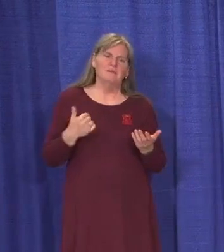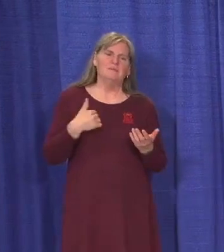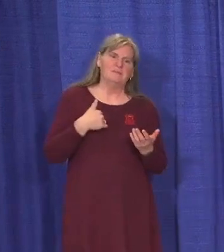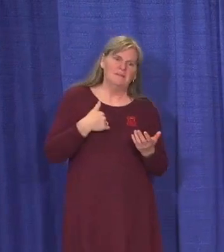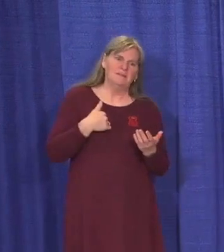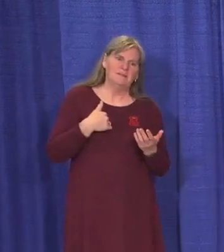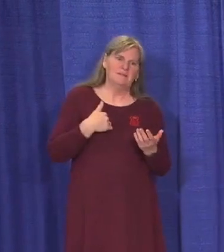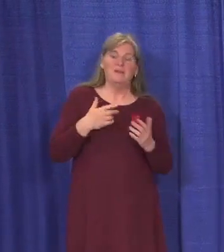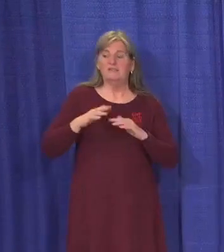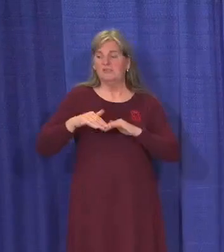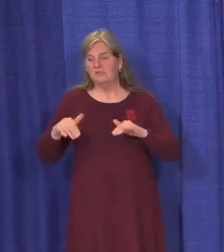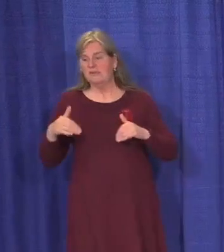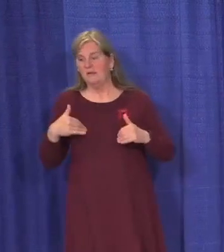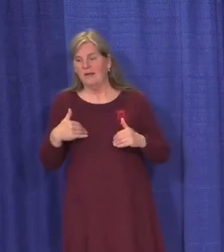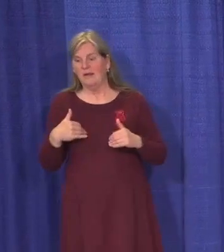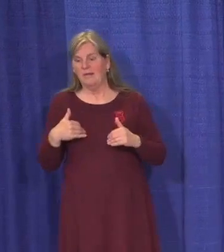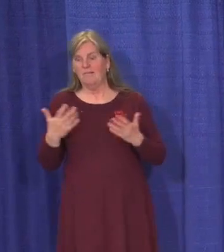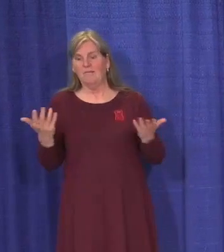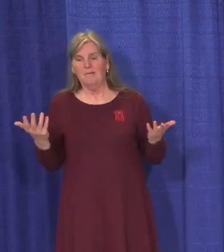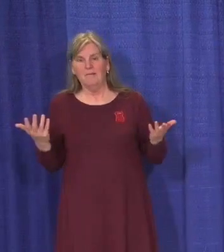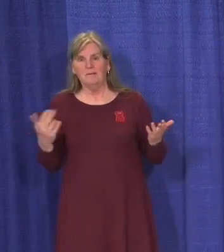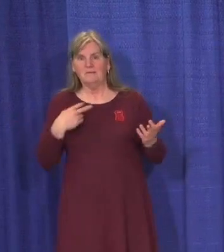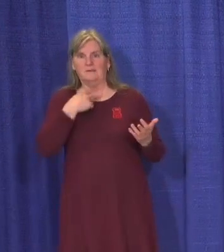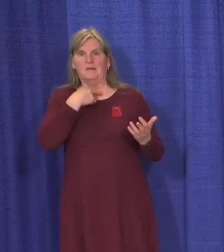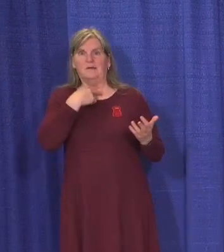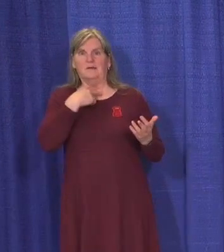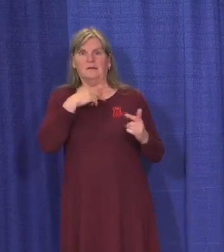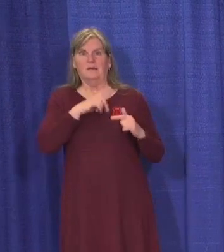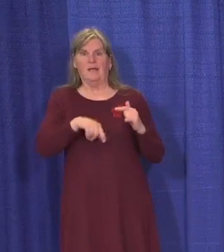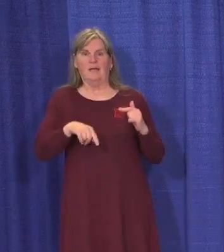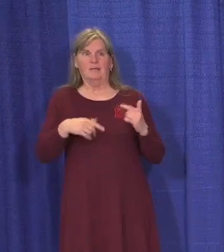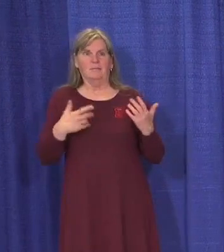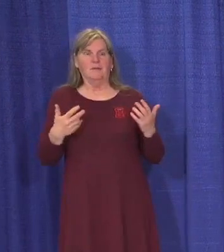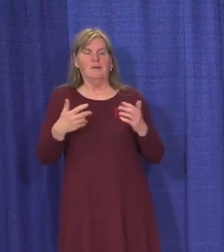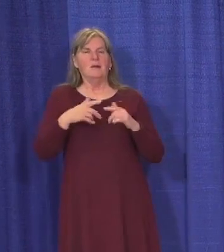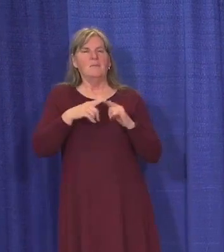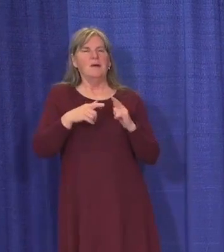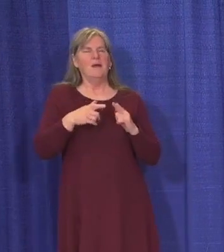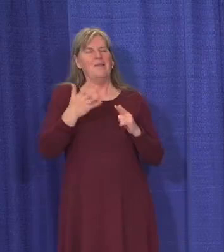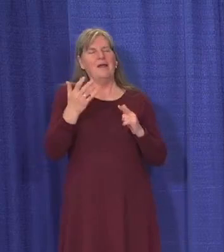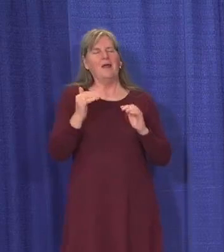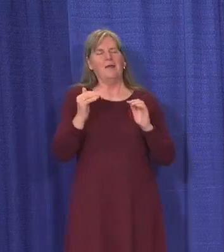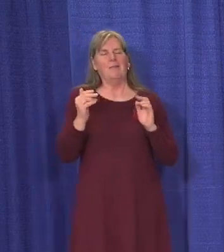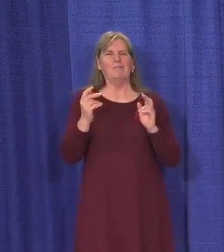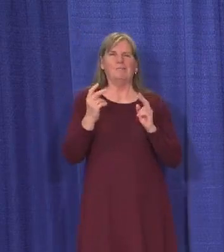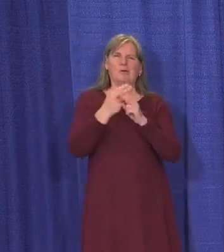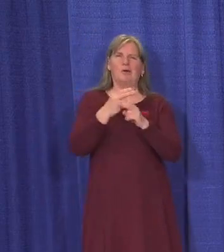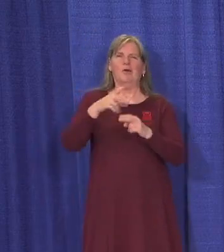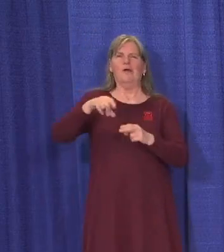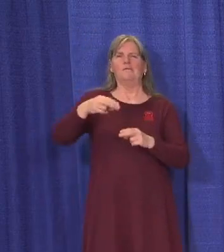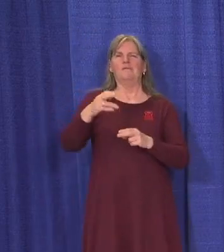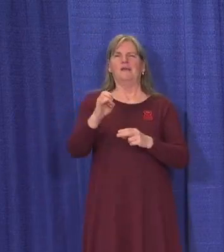what's going to keep us safe. I would agree.